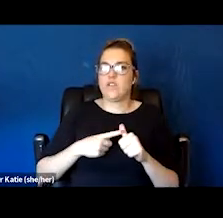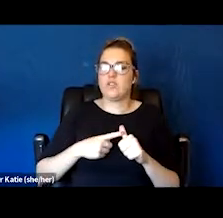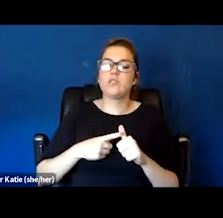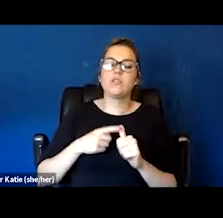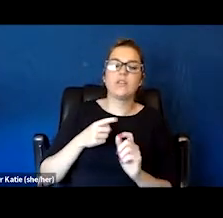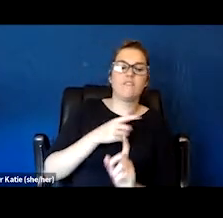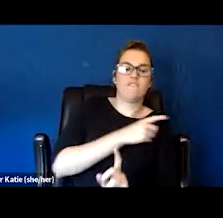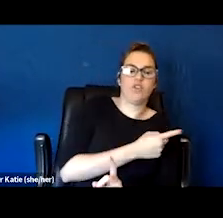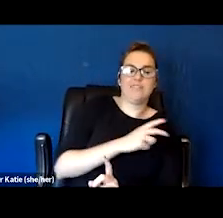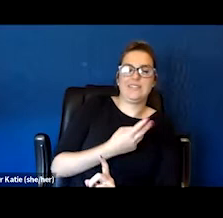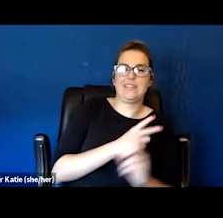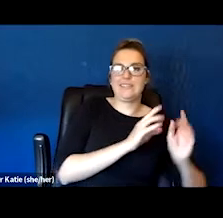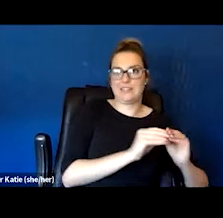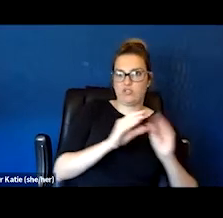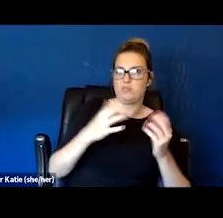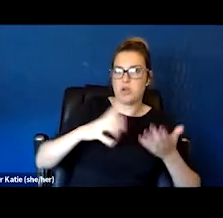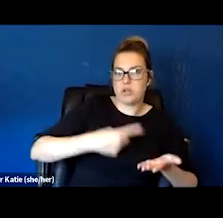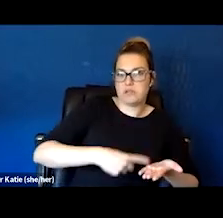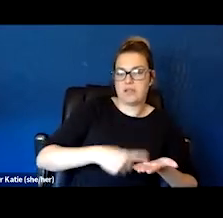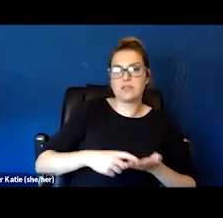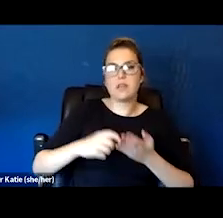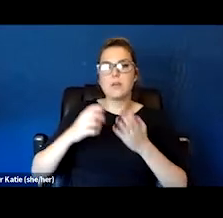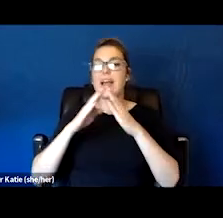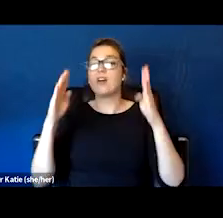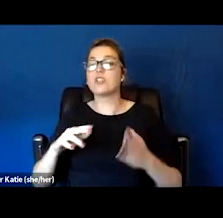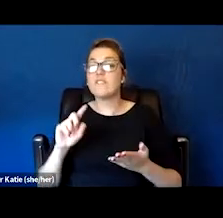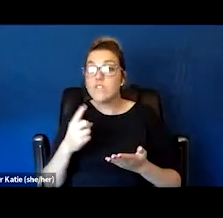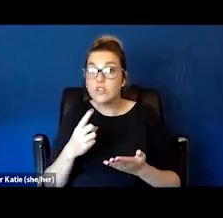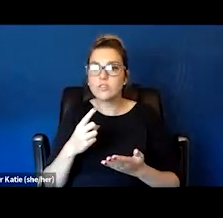but a big piece of Coordinated Entry, which is connected to that equity piece of course,